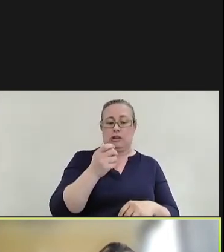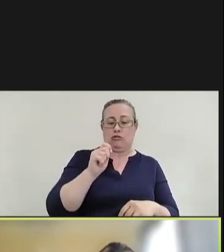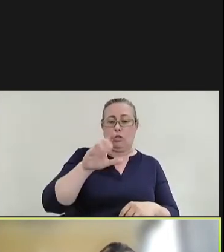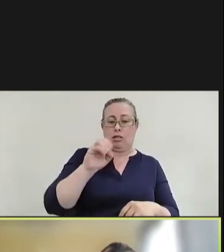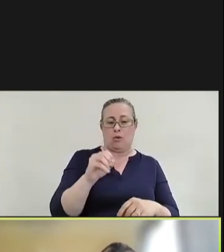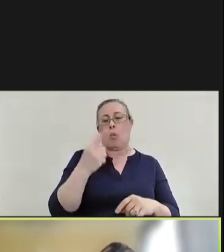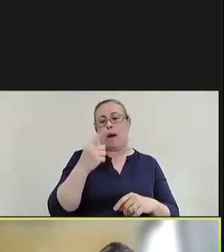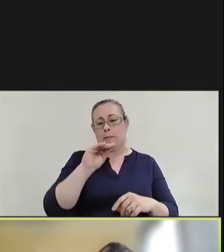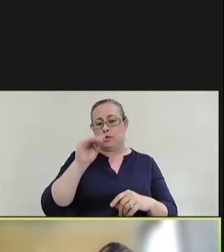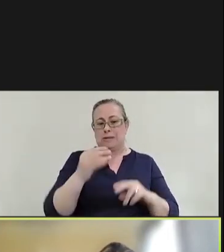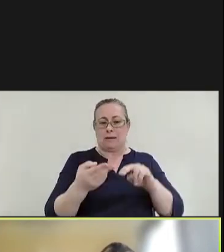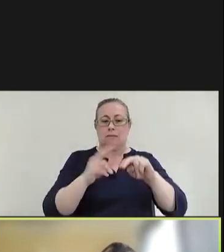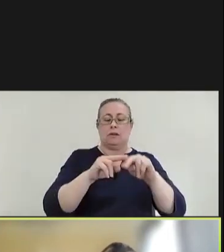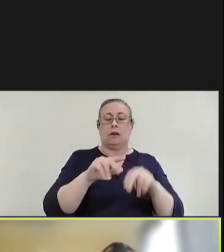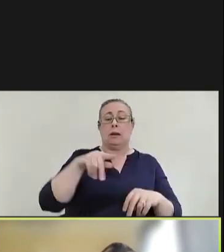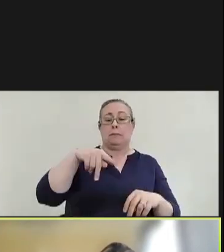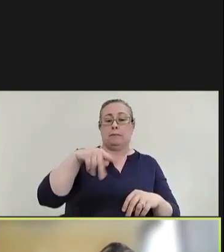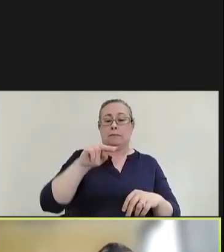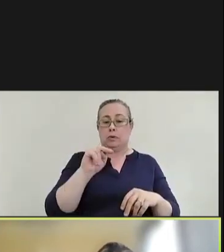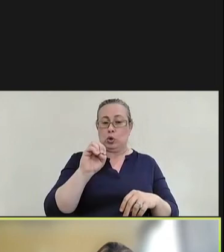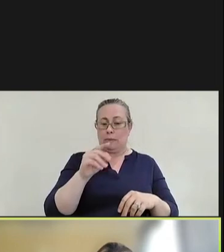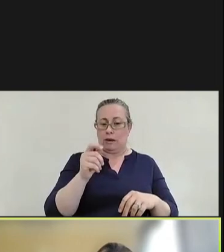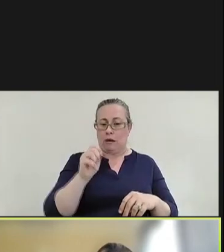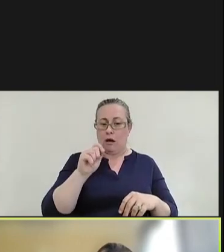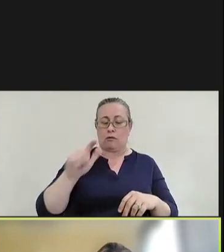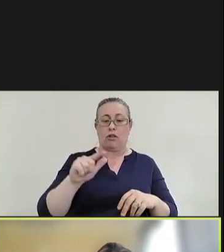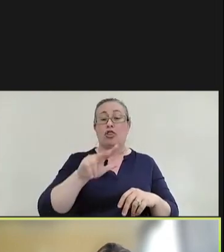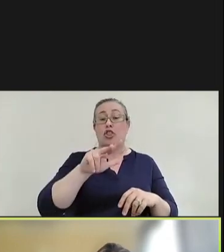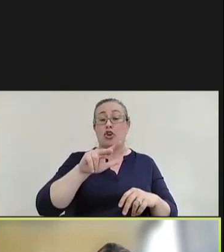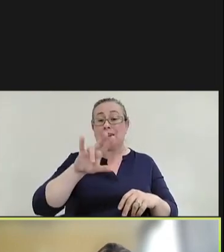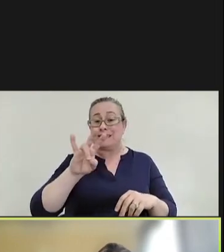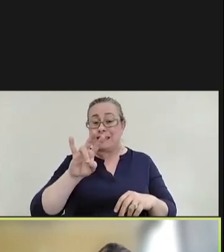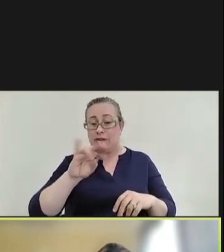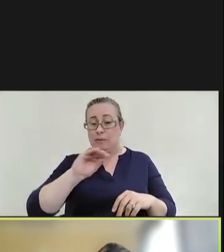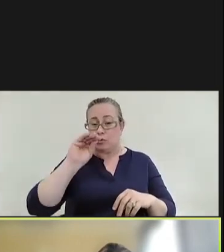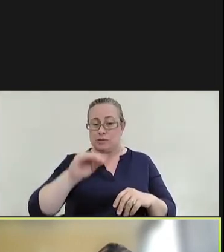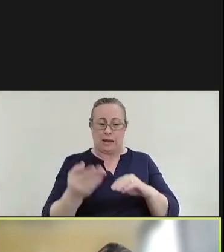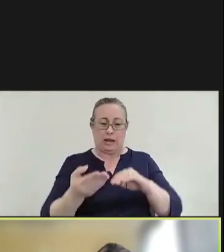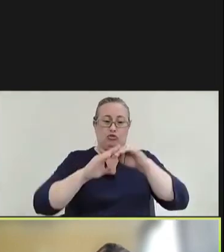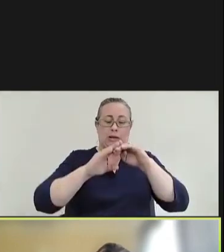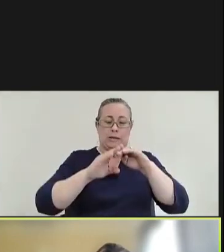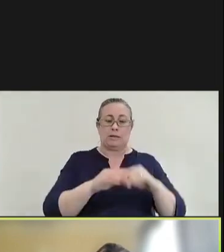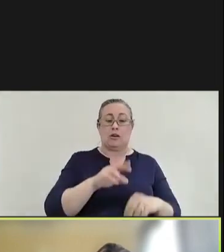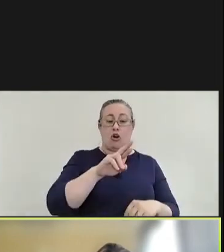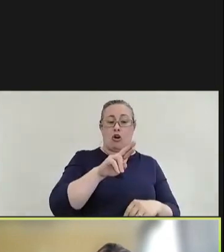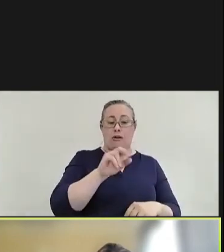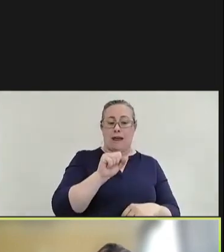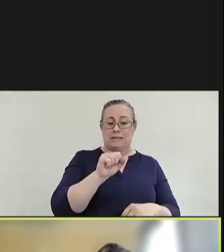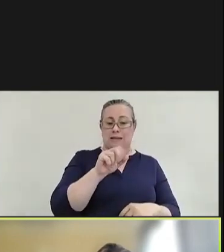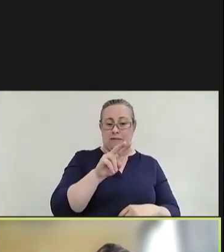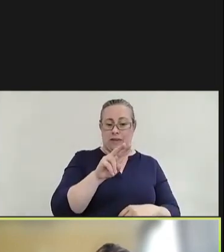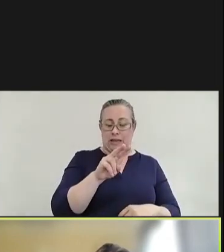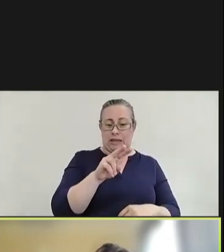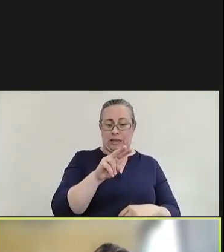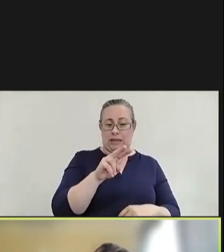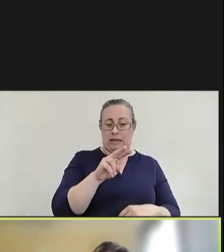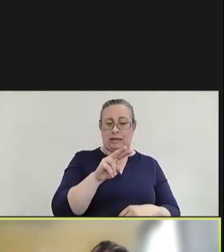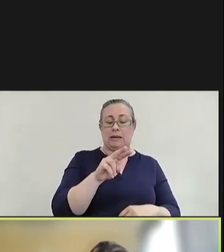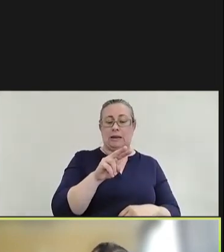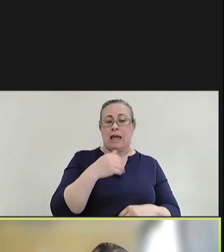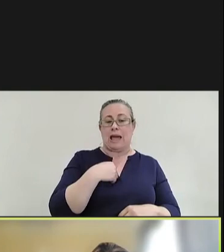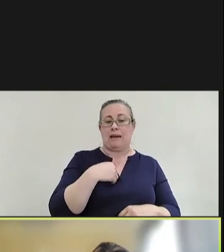increase. Pneumococcal saw a 37 percent increase. And then RSV, it's just we've got 9.6 million as